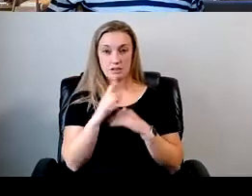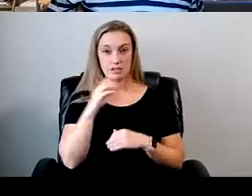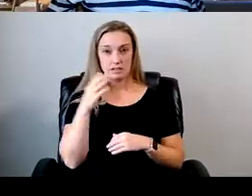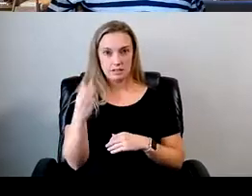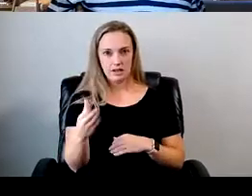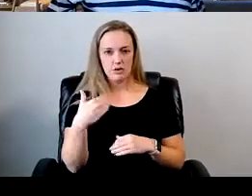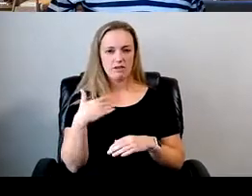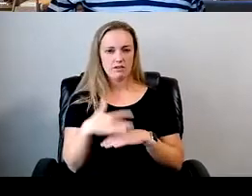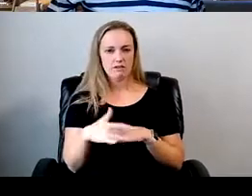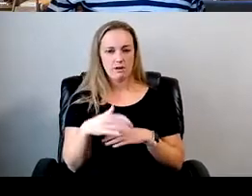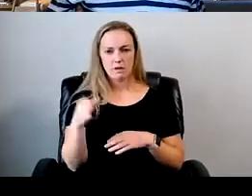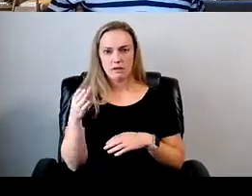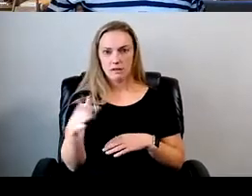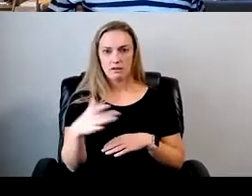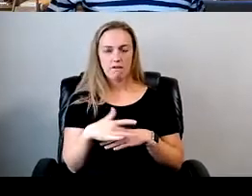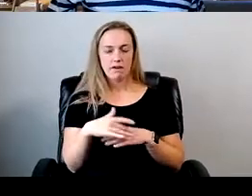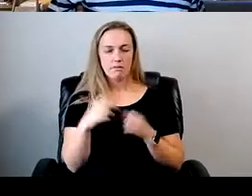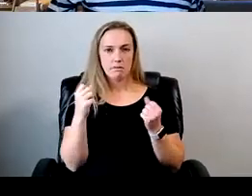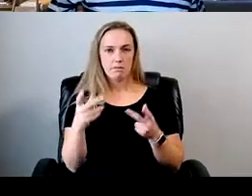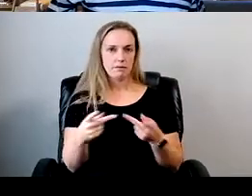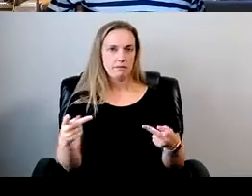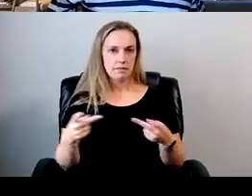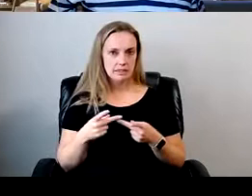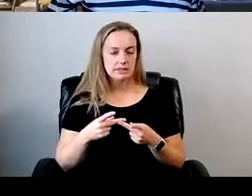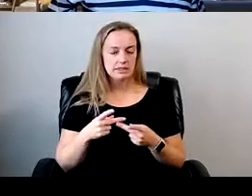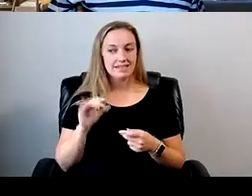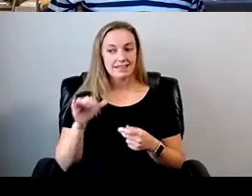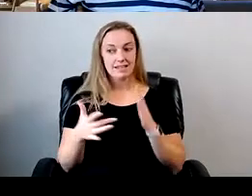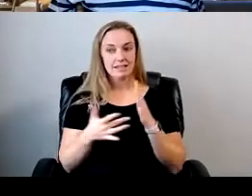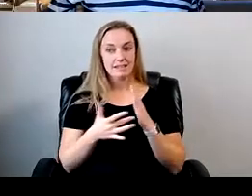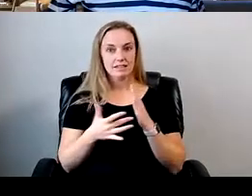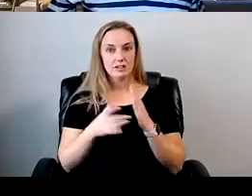And it's available at a lot of places, but that technology got a lot of years,